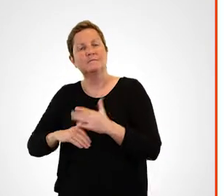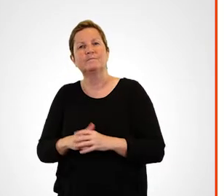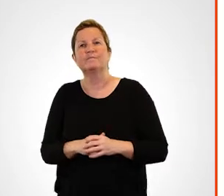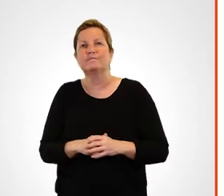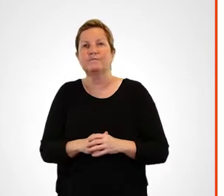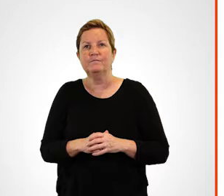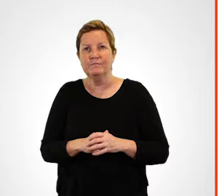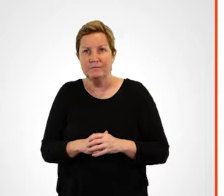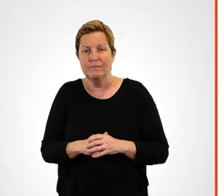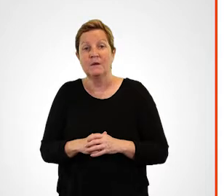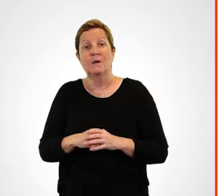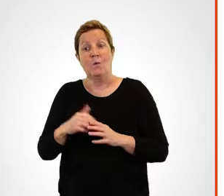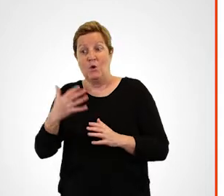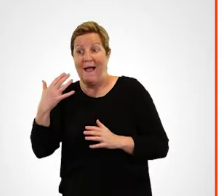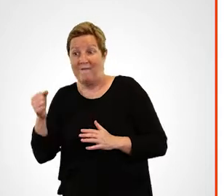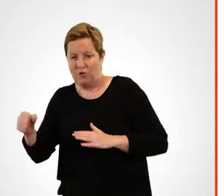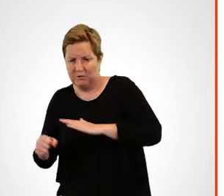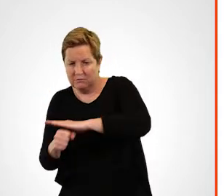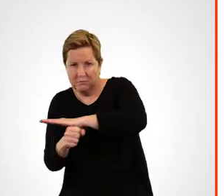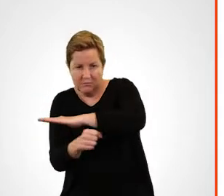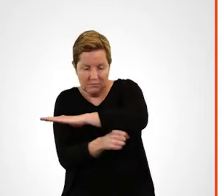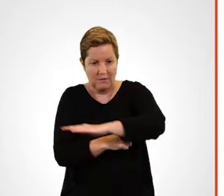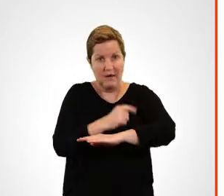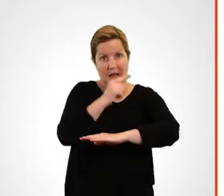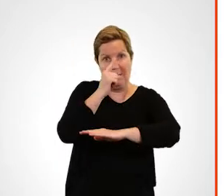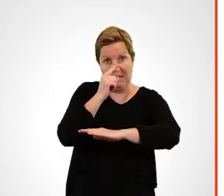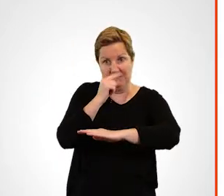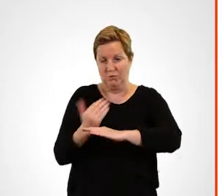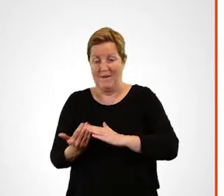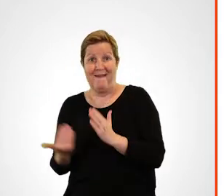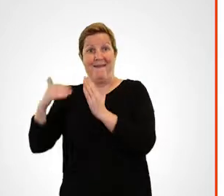When you take these underlying abilities and you combine them with pre-literacy activities -